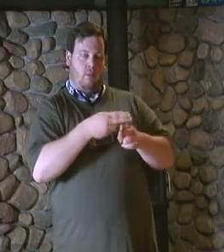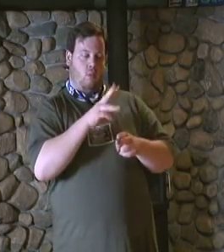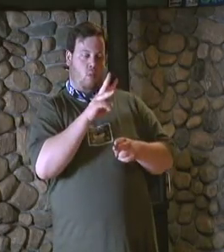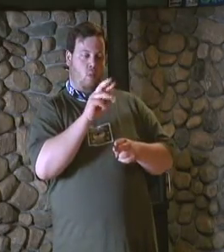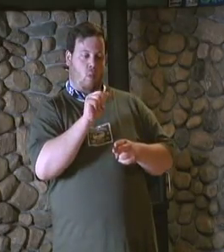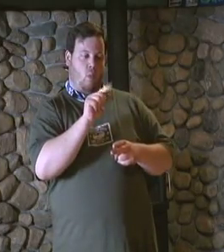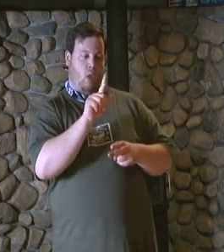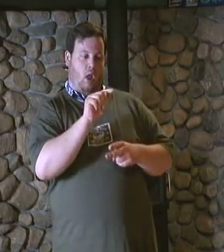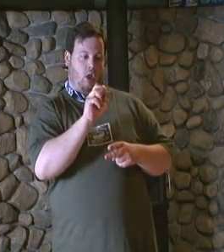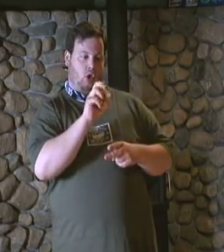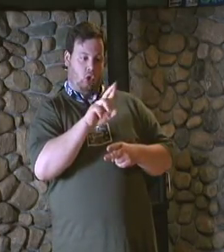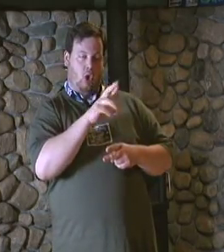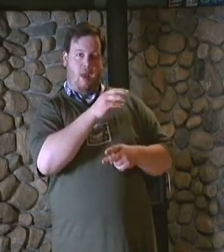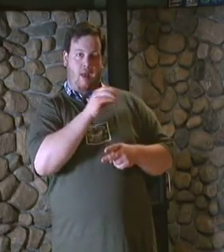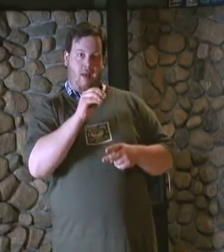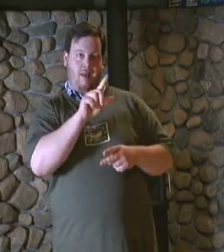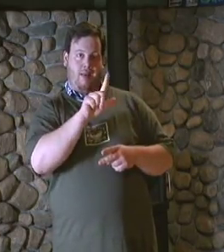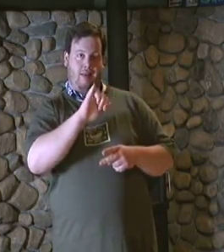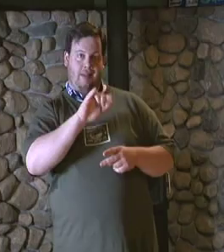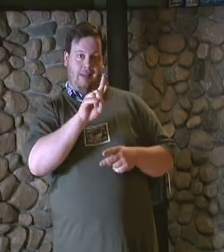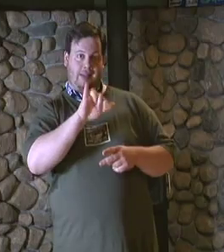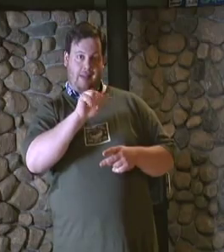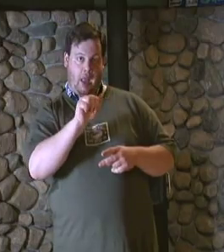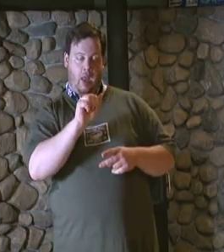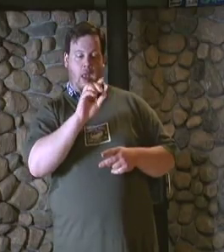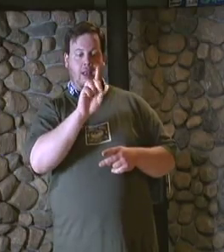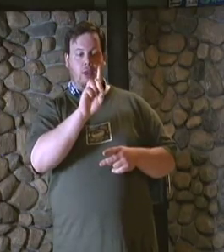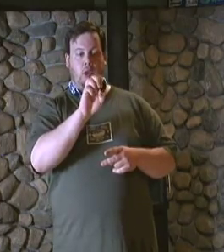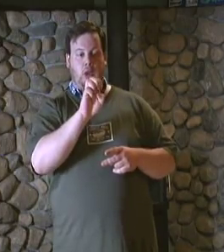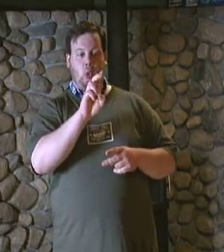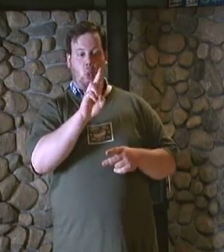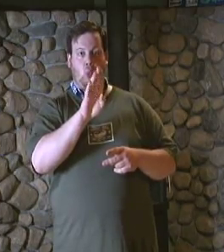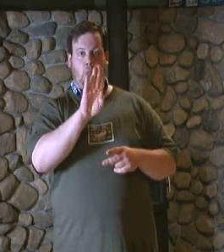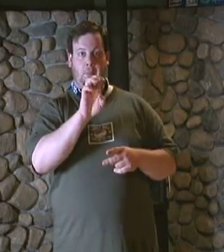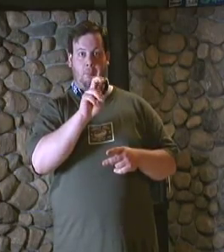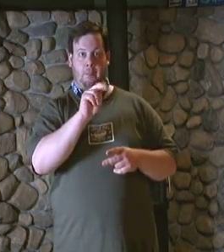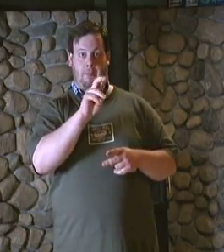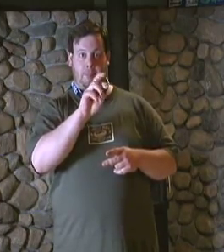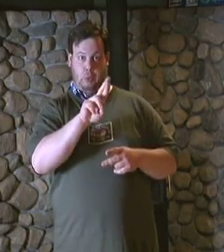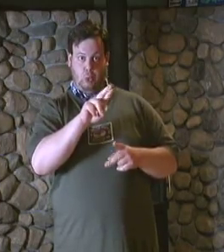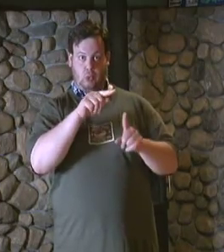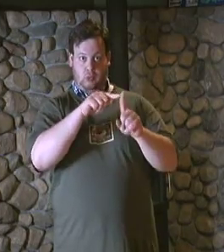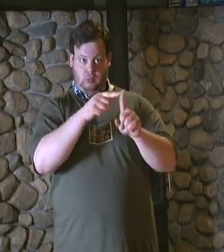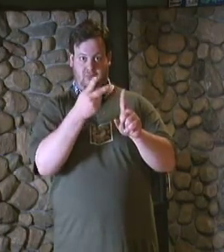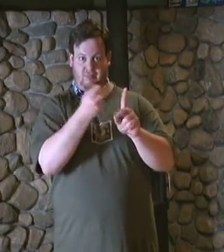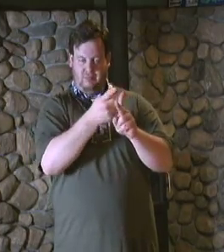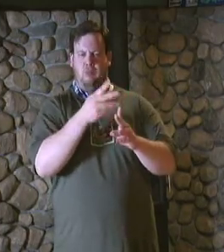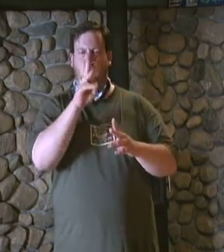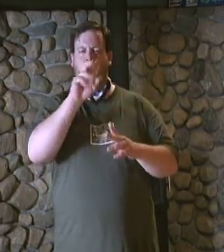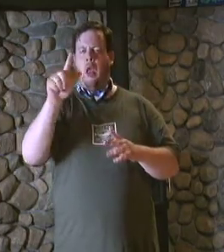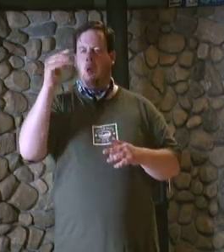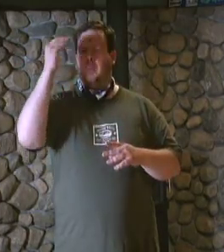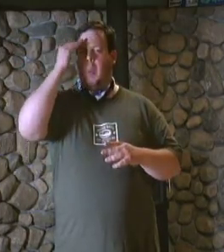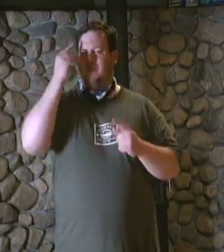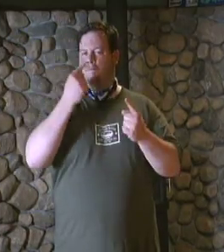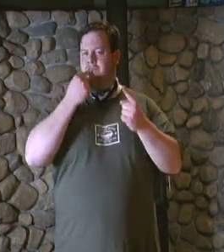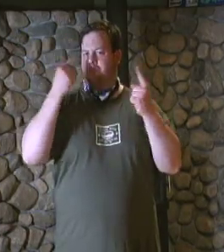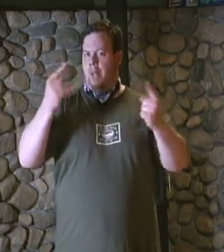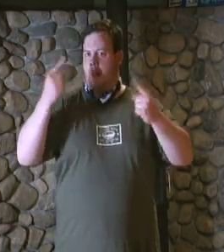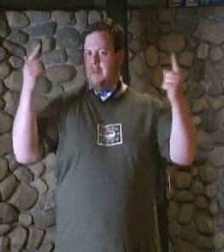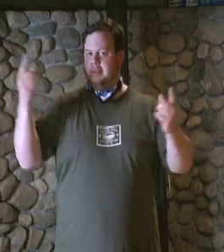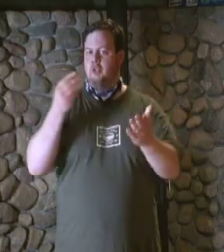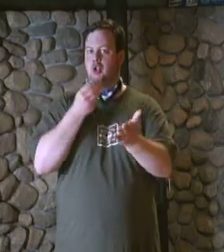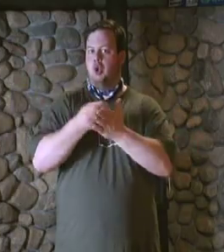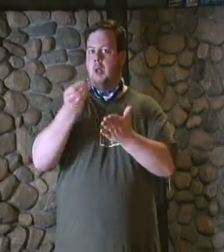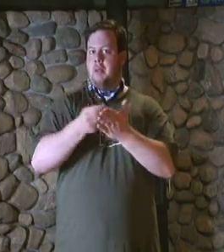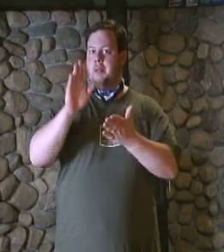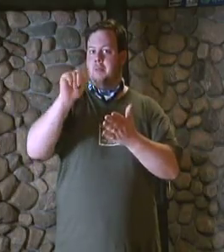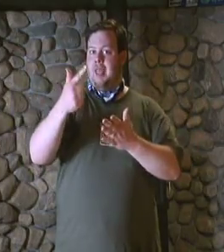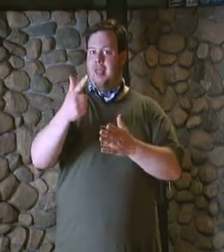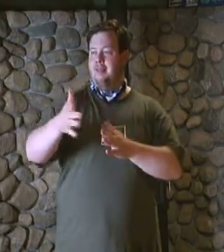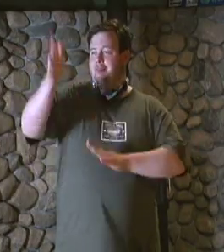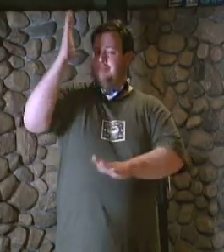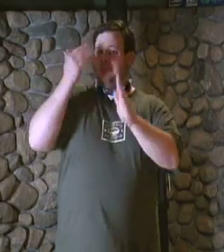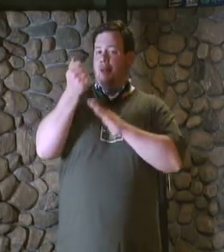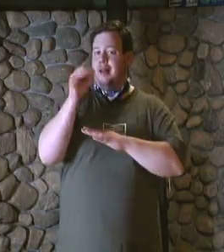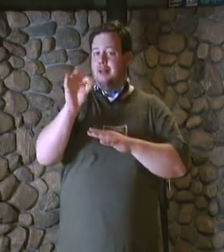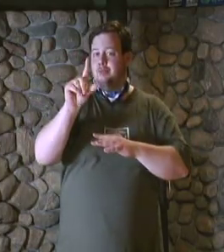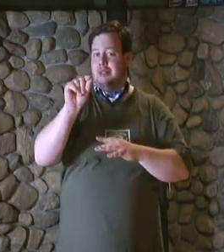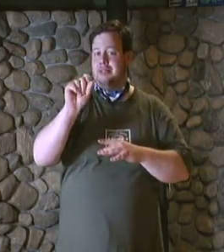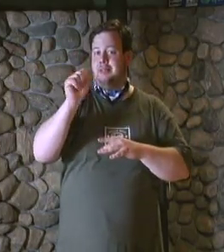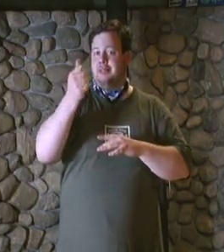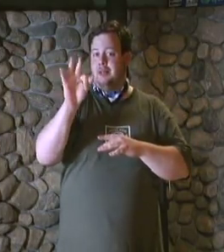Walter and Lydia Duebner were well known for their shopping bags.